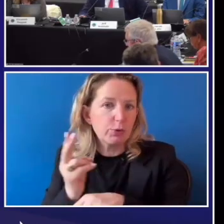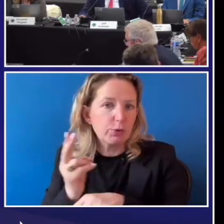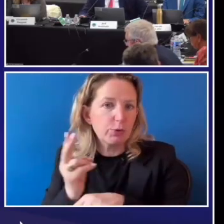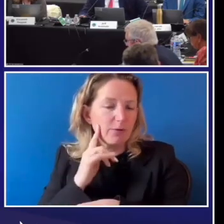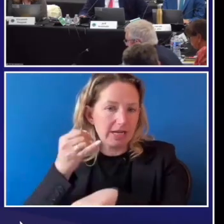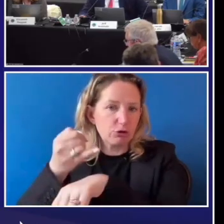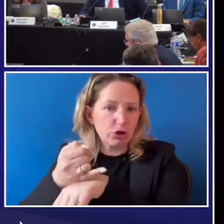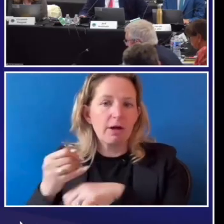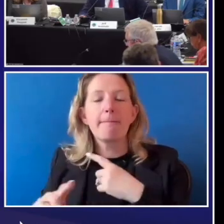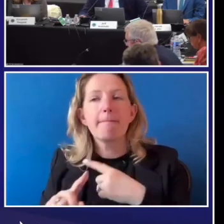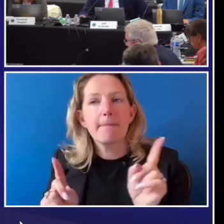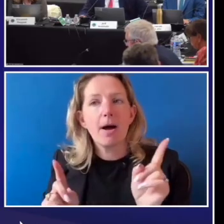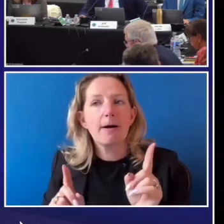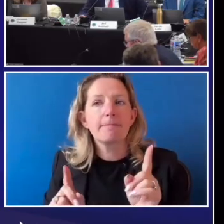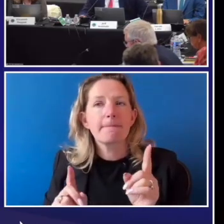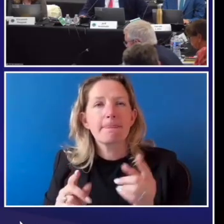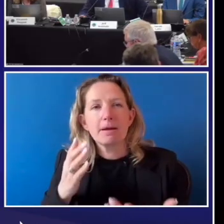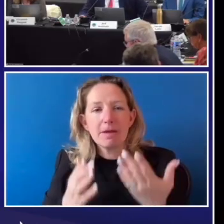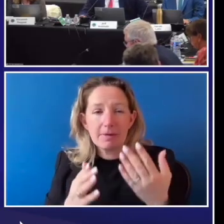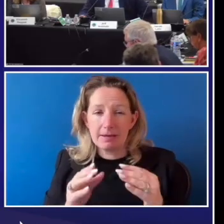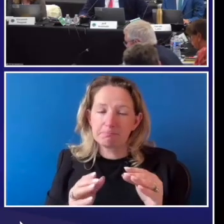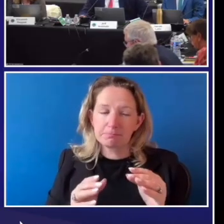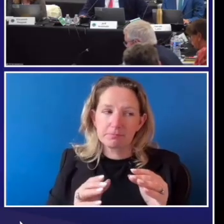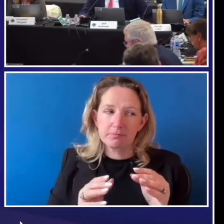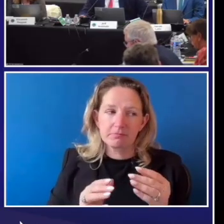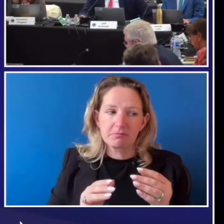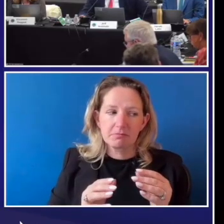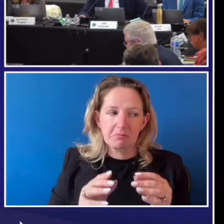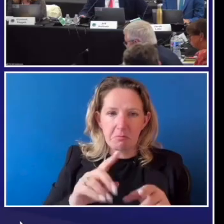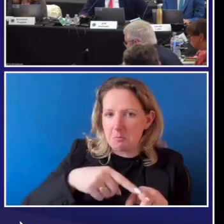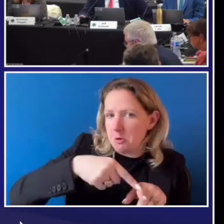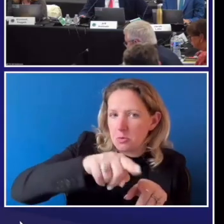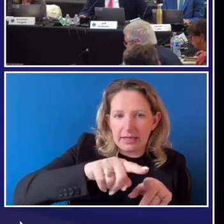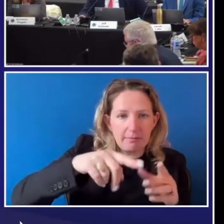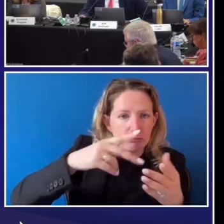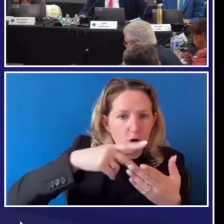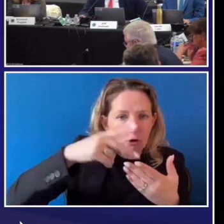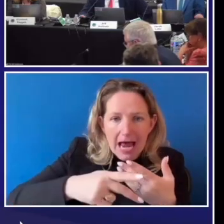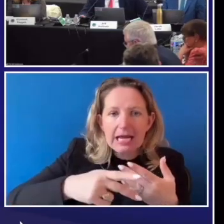talking about is more the purely programmatic that, um, are looking to potentially have members,